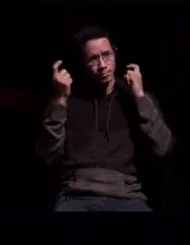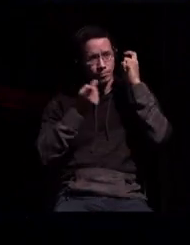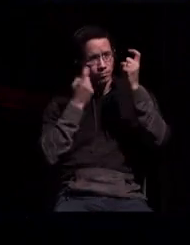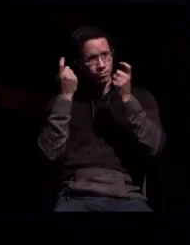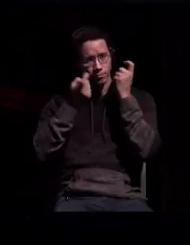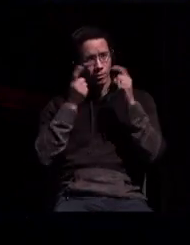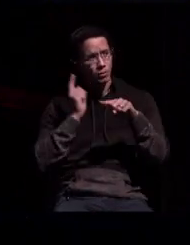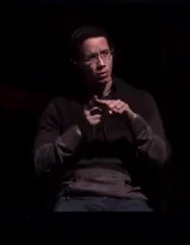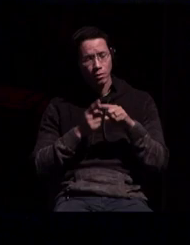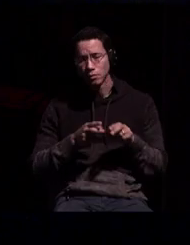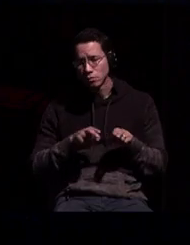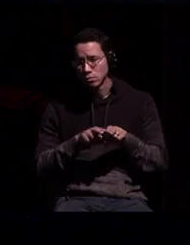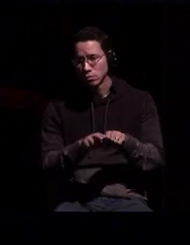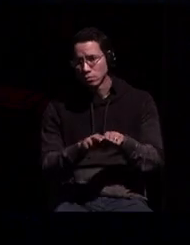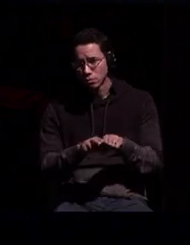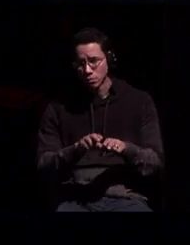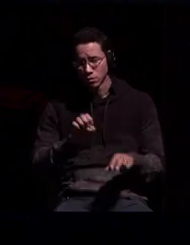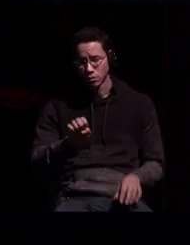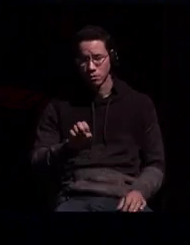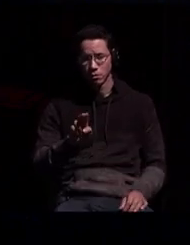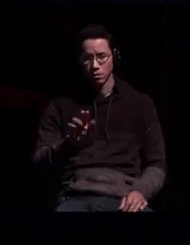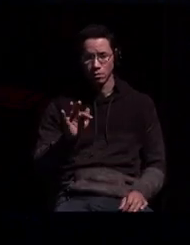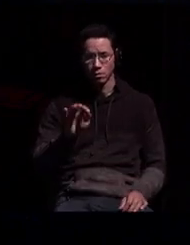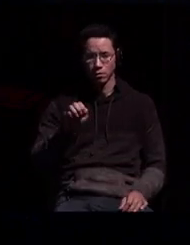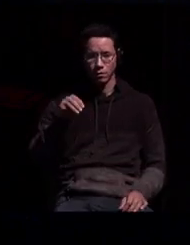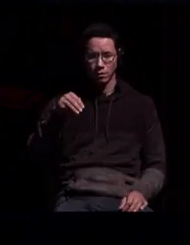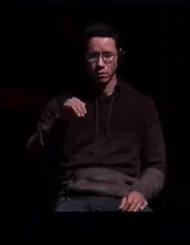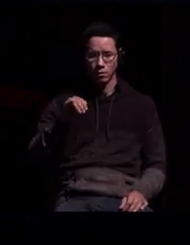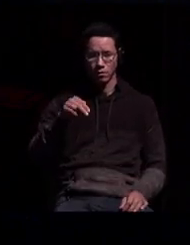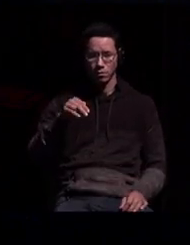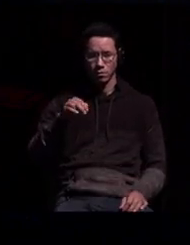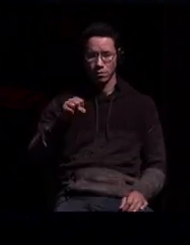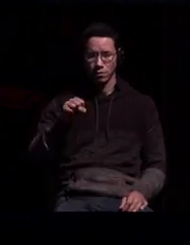for the sexual exploitation of women, girls and boys.